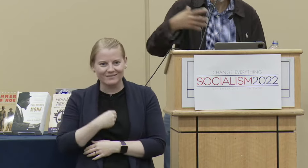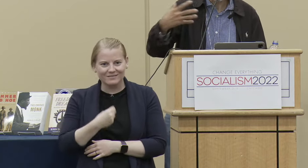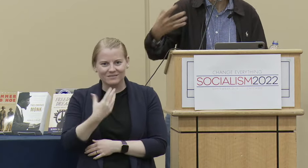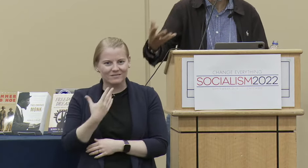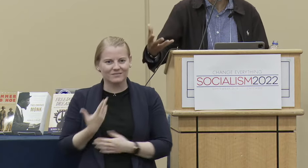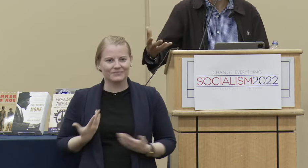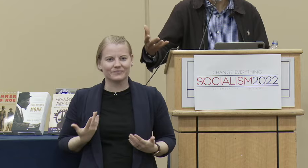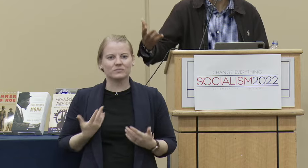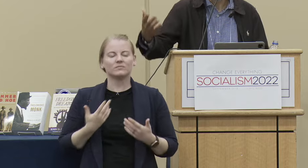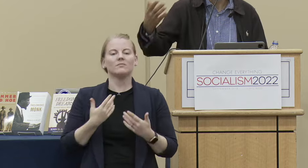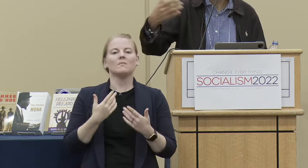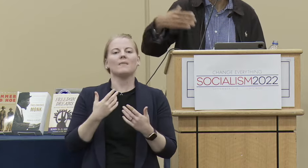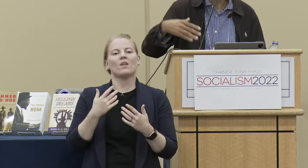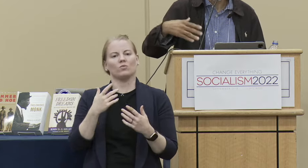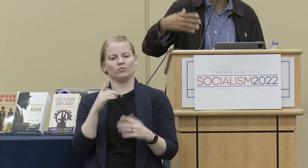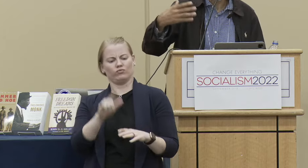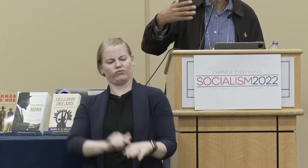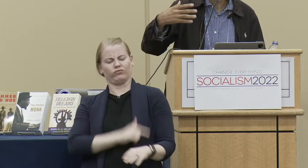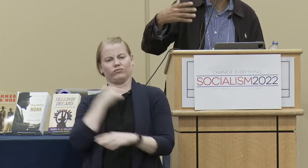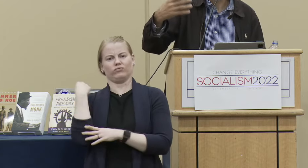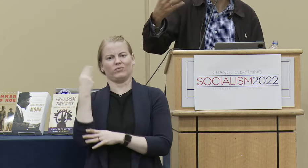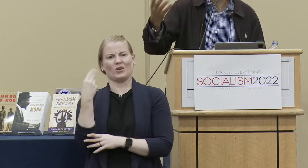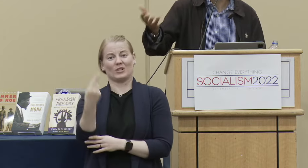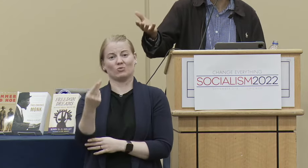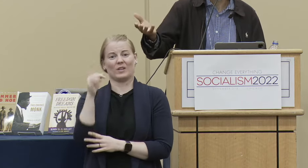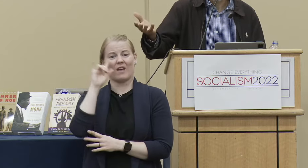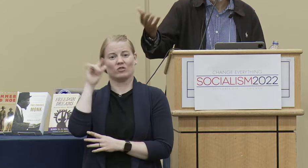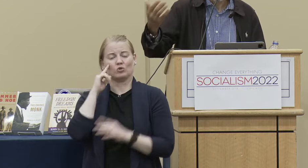Marxists don't even look like that anymore. The long history